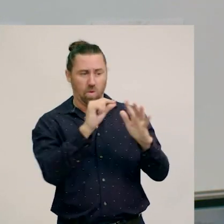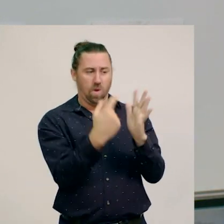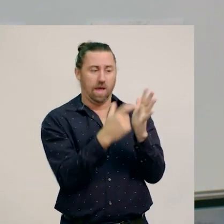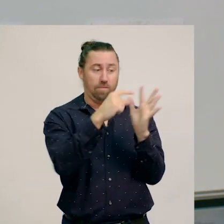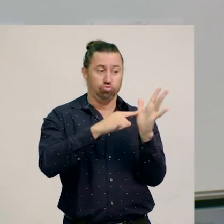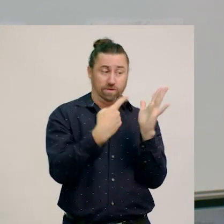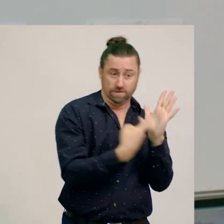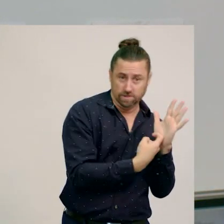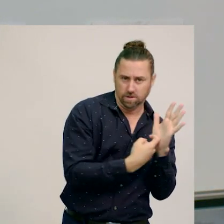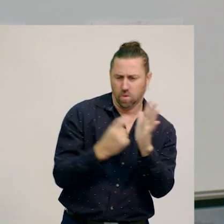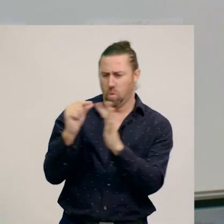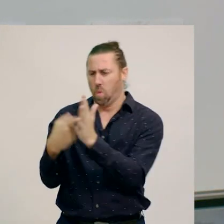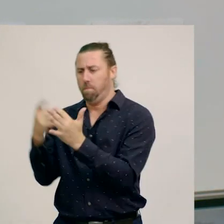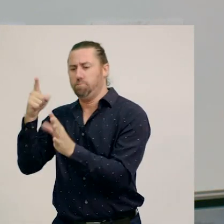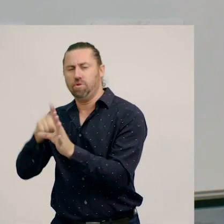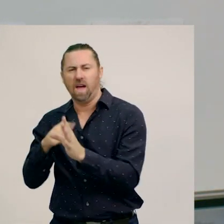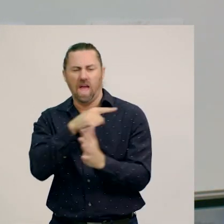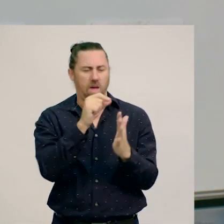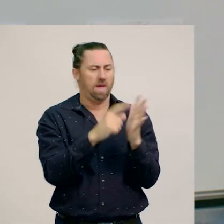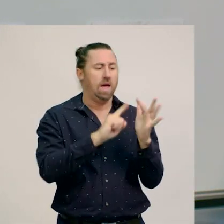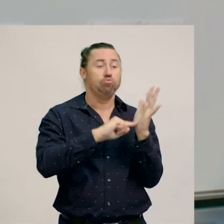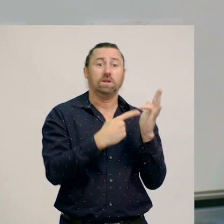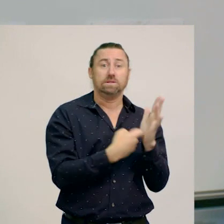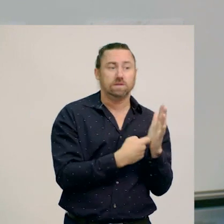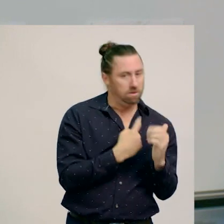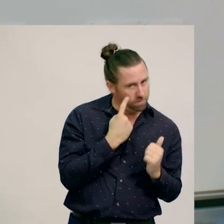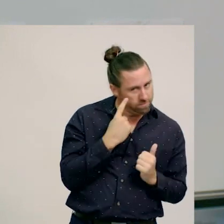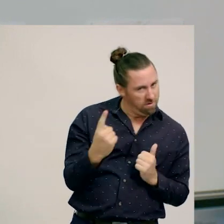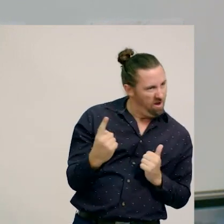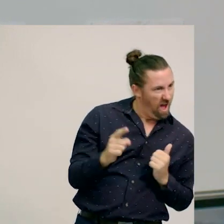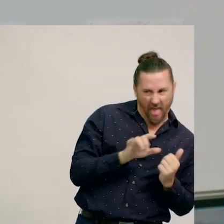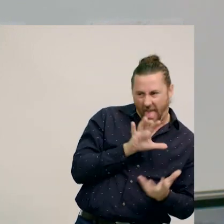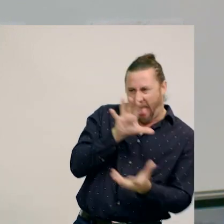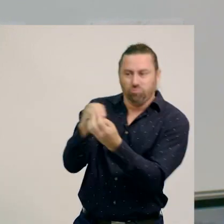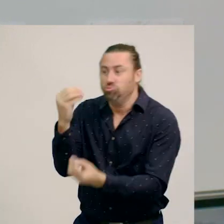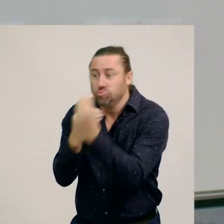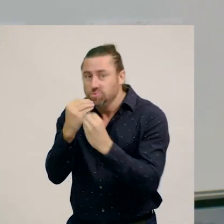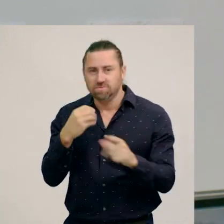In predator/prey relationships, a predator catches and eats the prey, to survive.